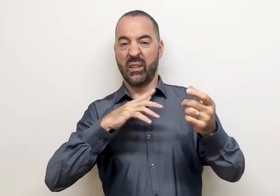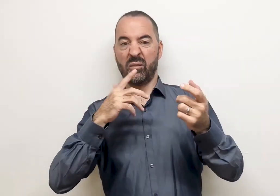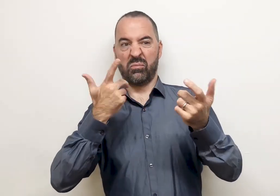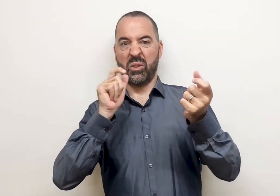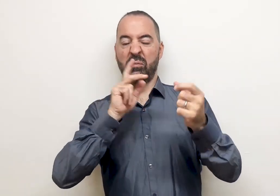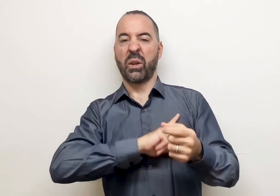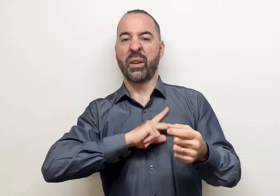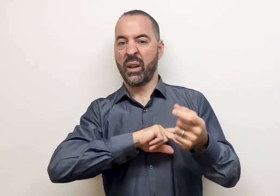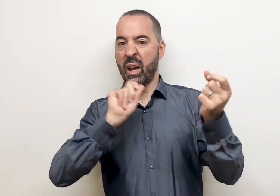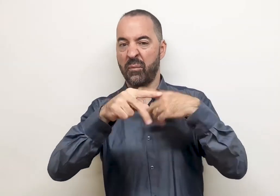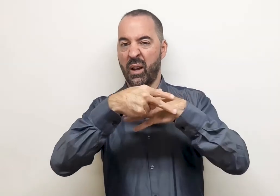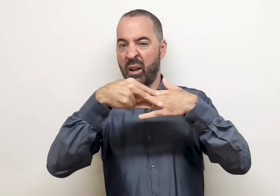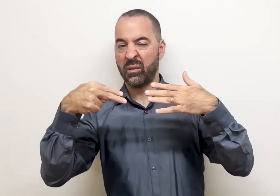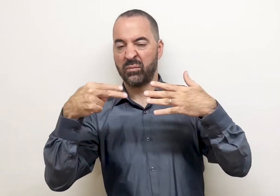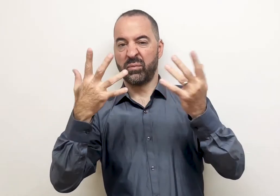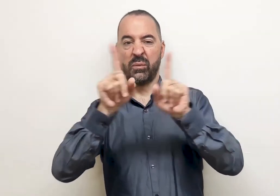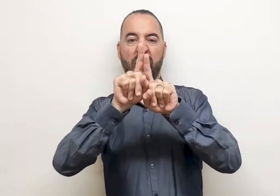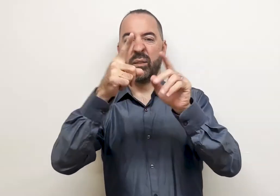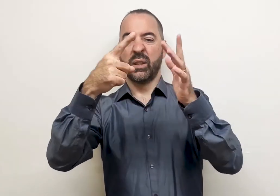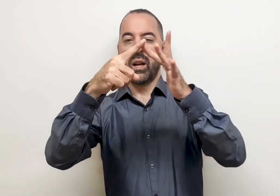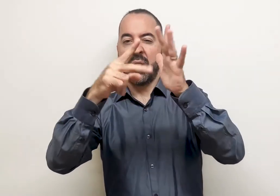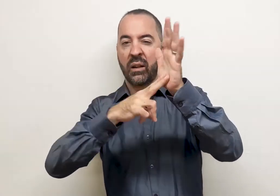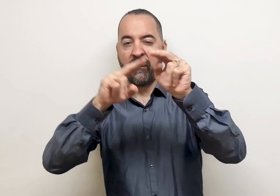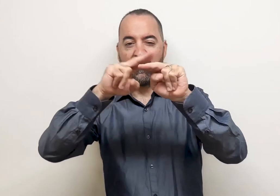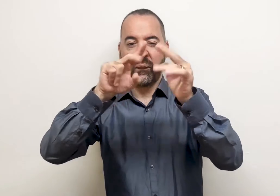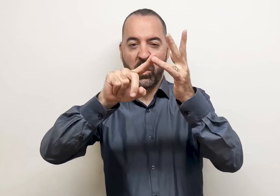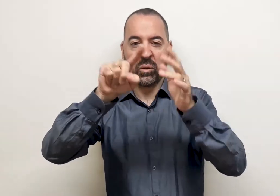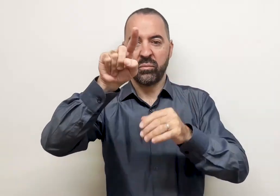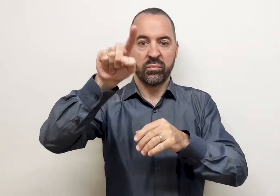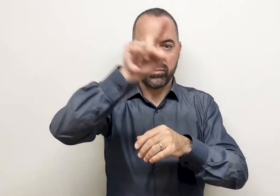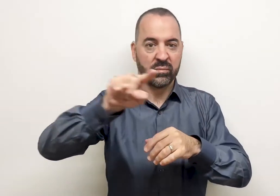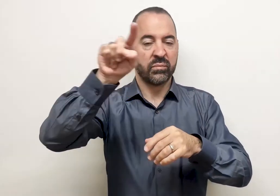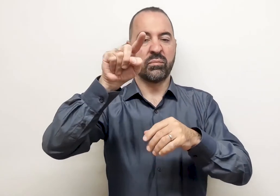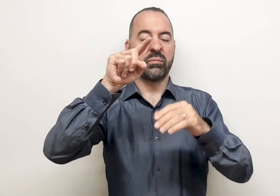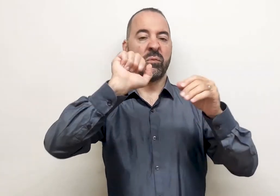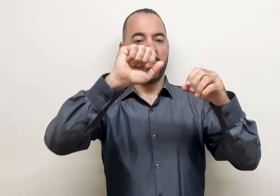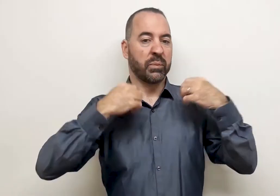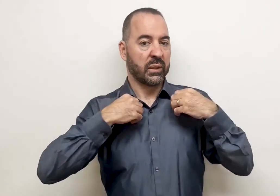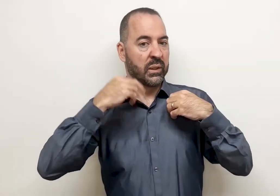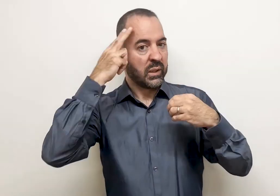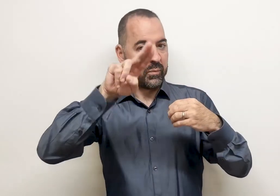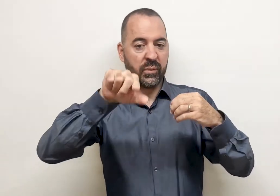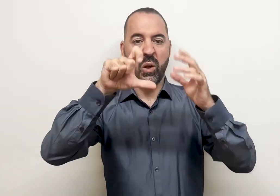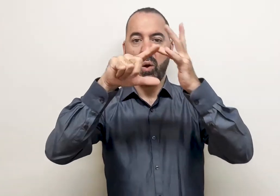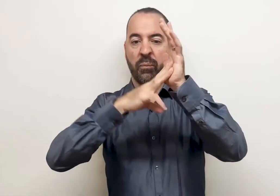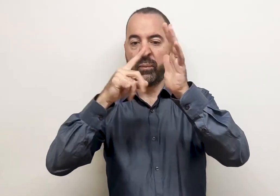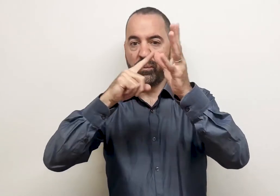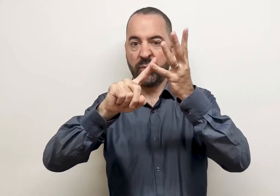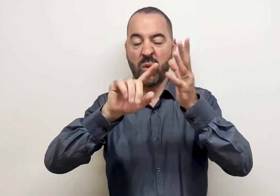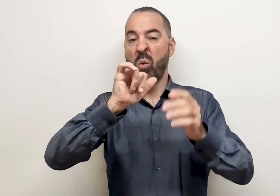You may want a professional looking email address such as info@(your business name).com.au,